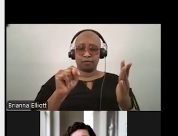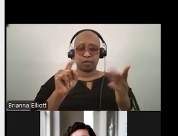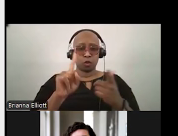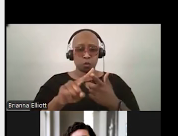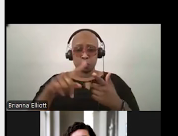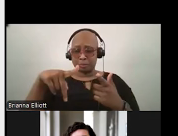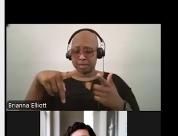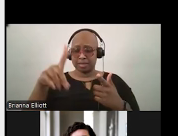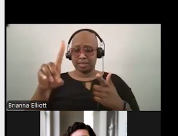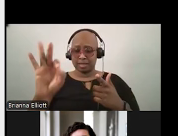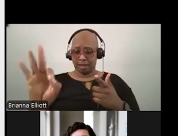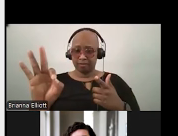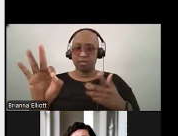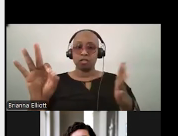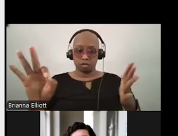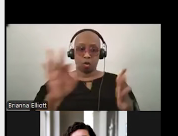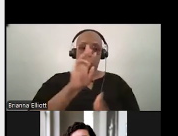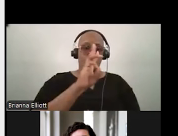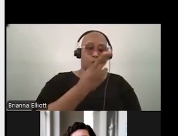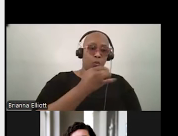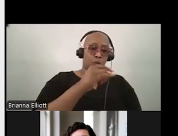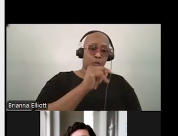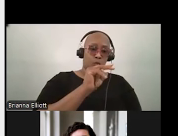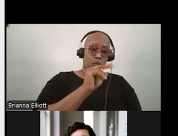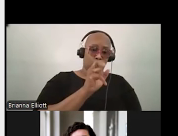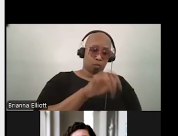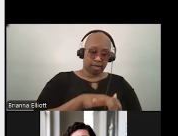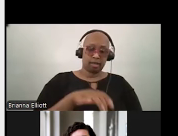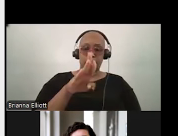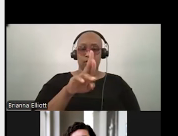and Bri showed you how you could save things like Word documents as PDF so they're accessible. But